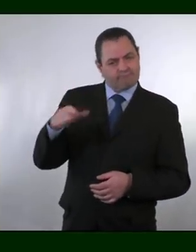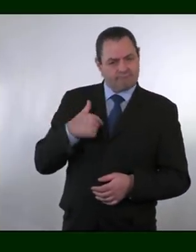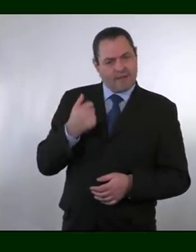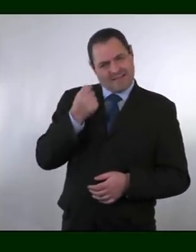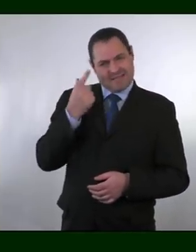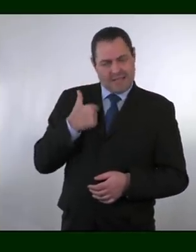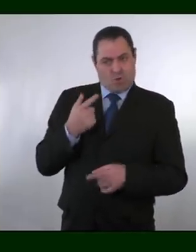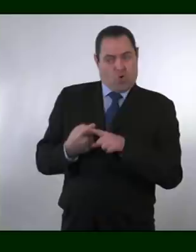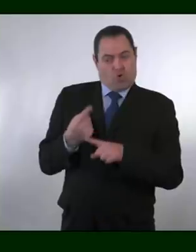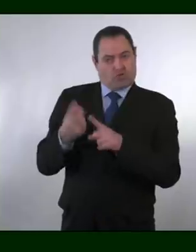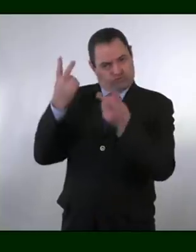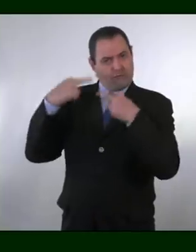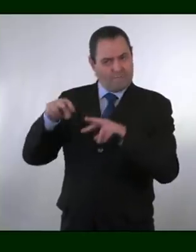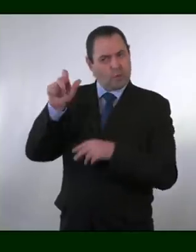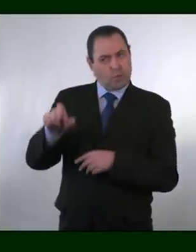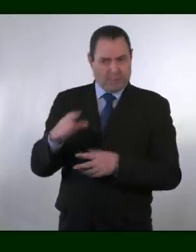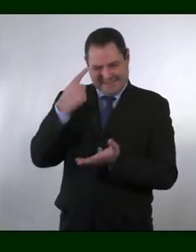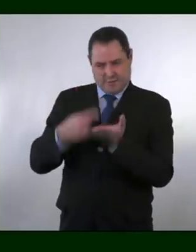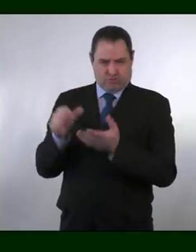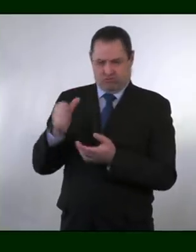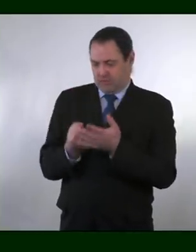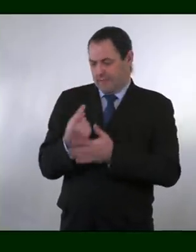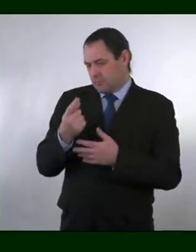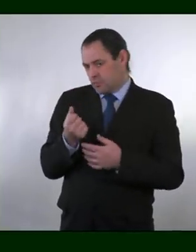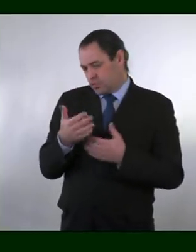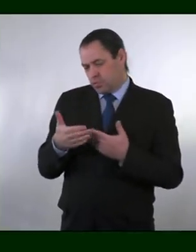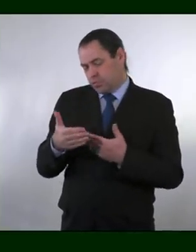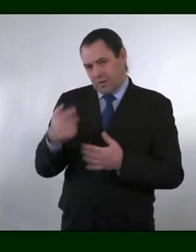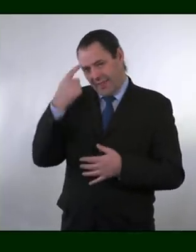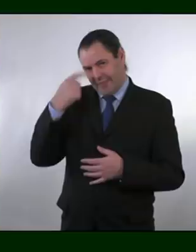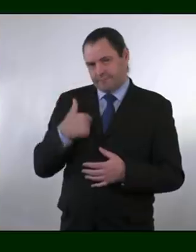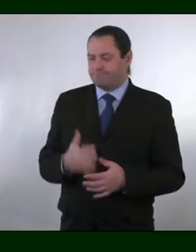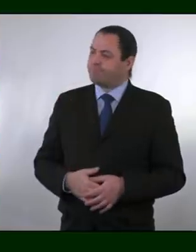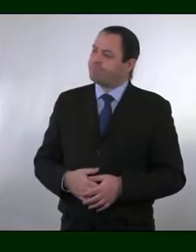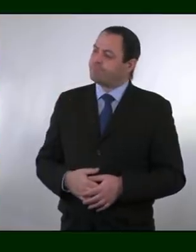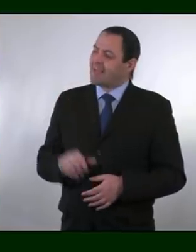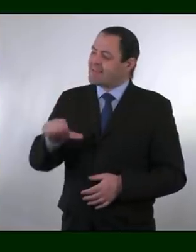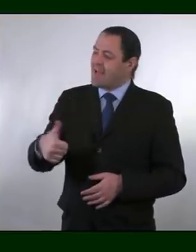review and a decision will be made shortly. >>Damian Collins (Folkestone and Hythe) (Con)